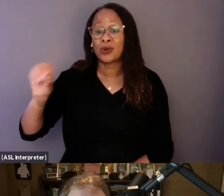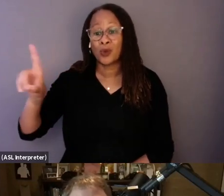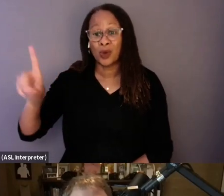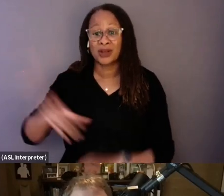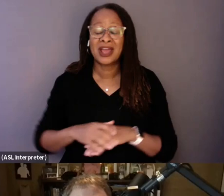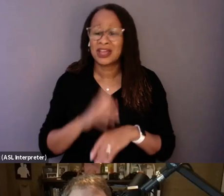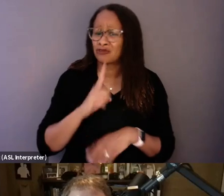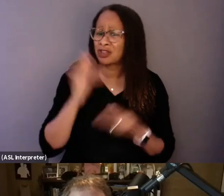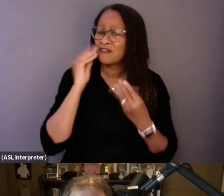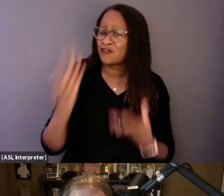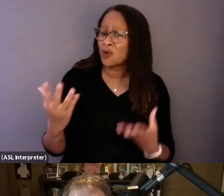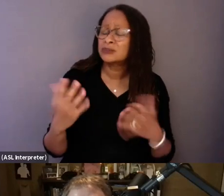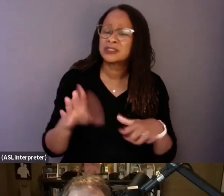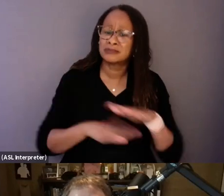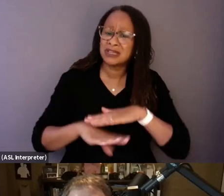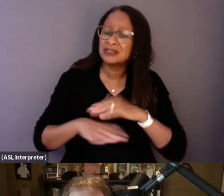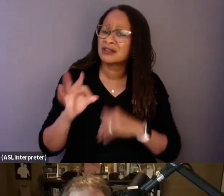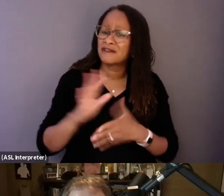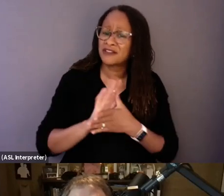which is that John wasn't just a comedian.